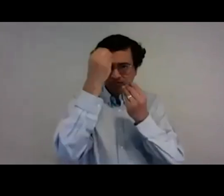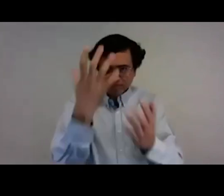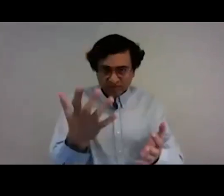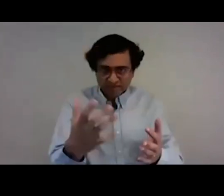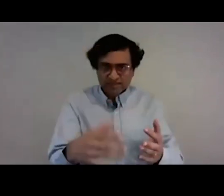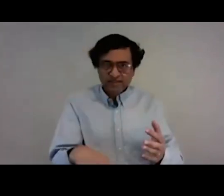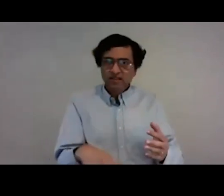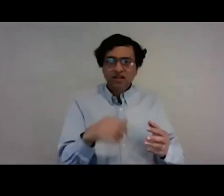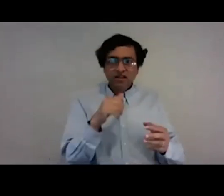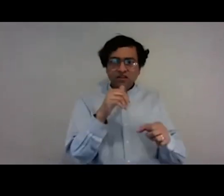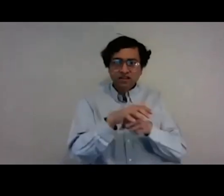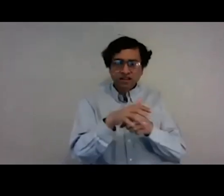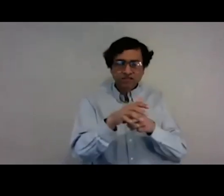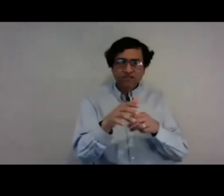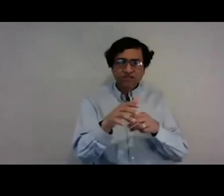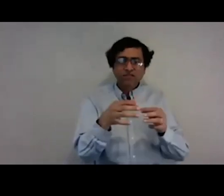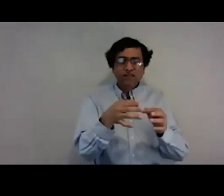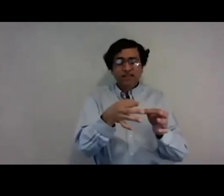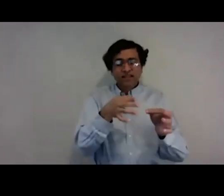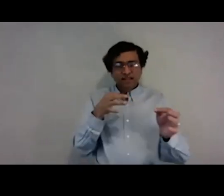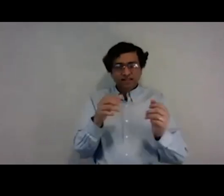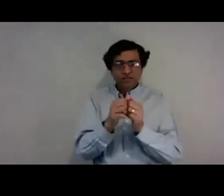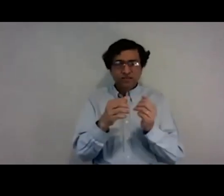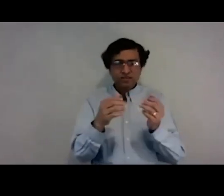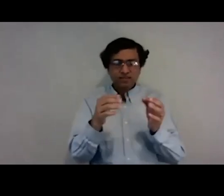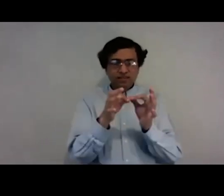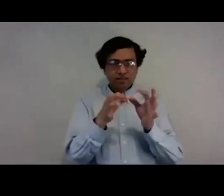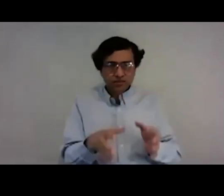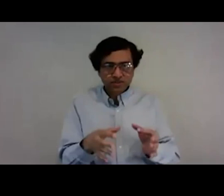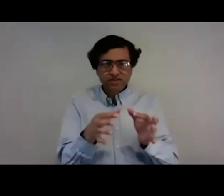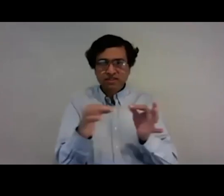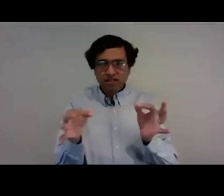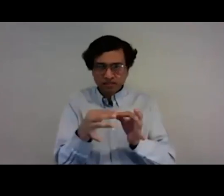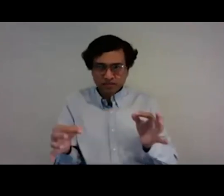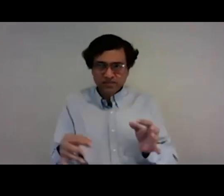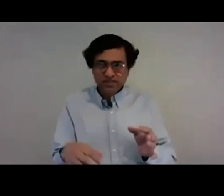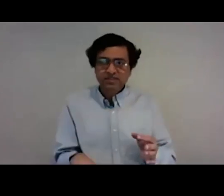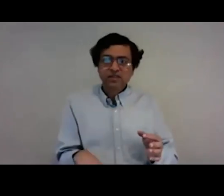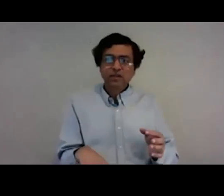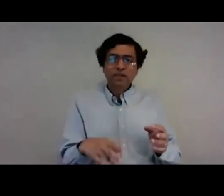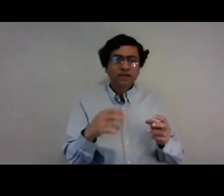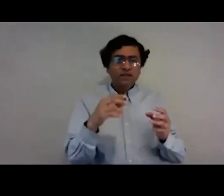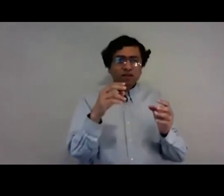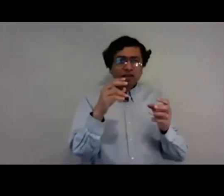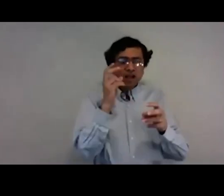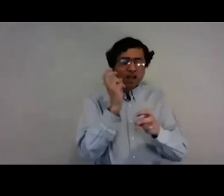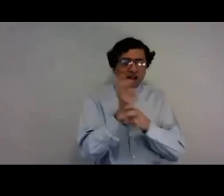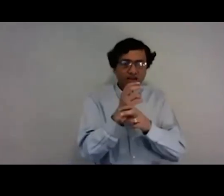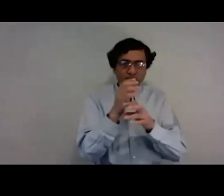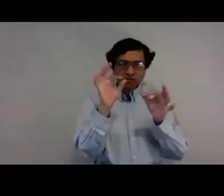There are inadequate access to materials. There are delays in terms of service provision.